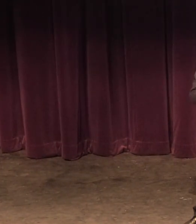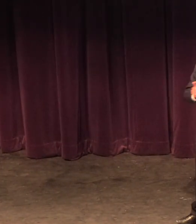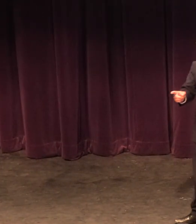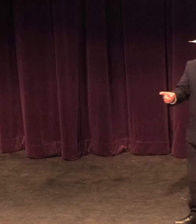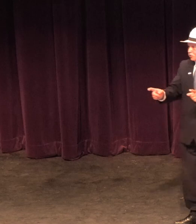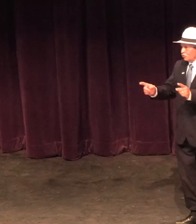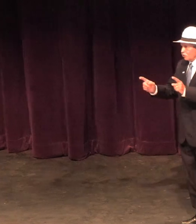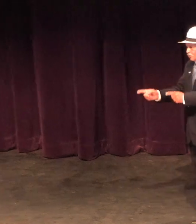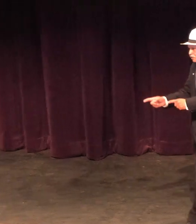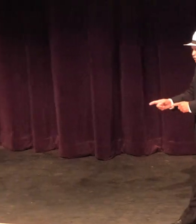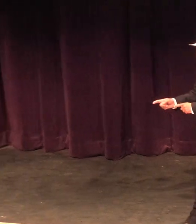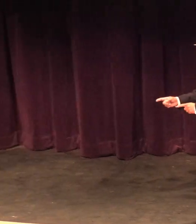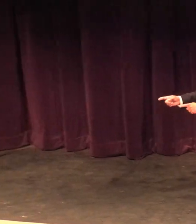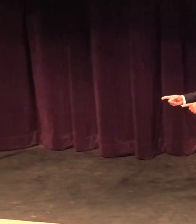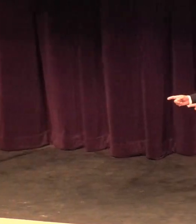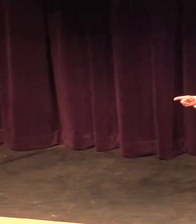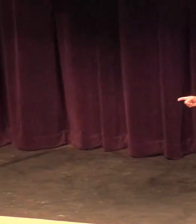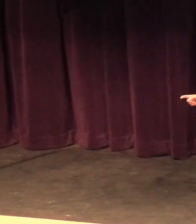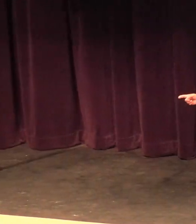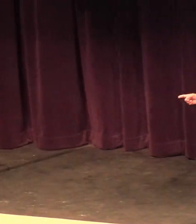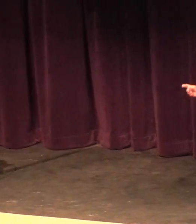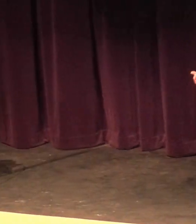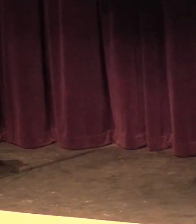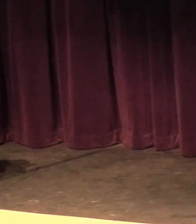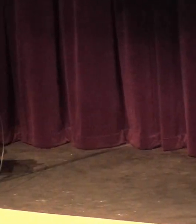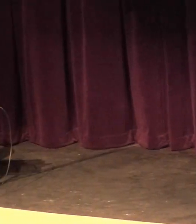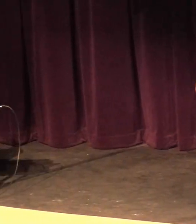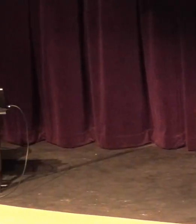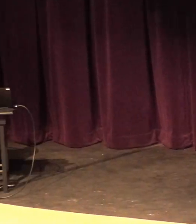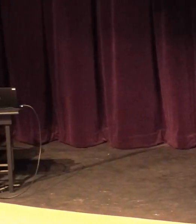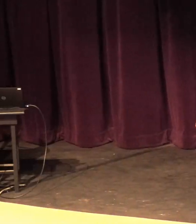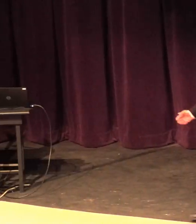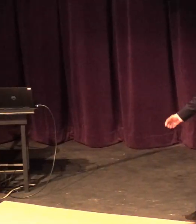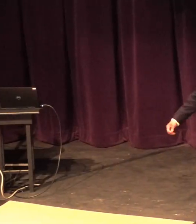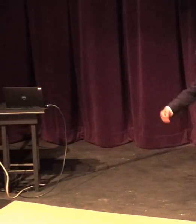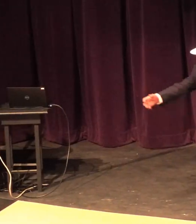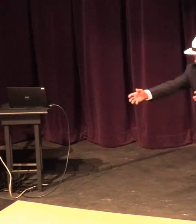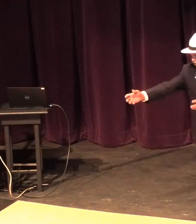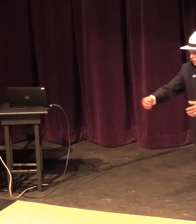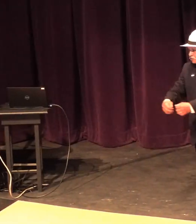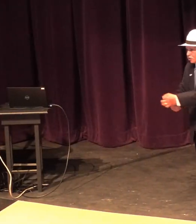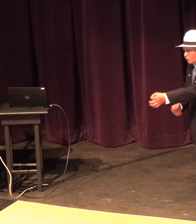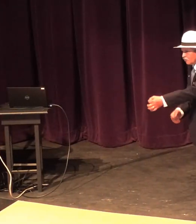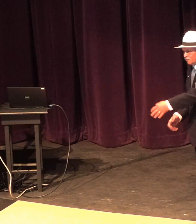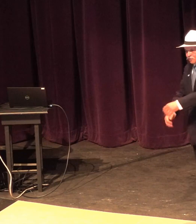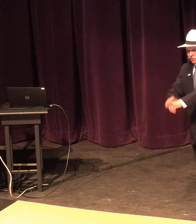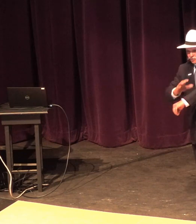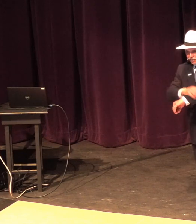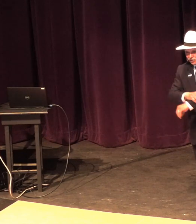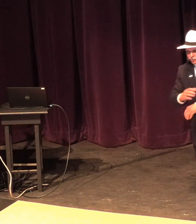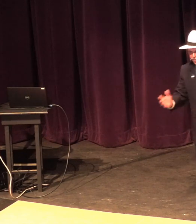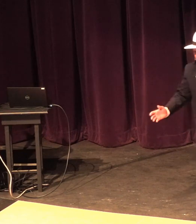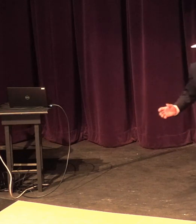. So when that happens in the city, you have one opinion of the city versus another city where you got mugged. And